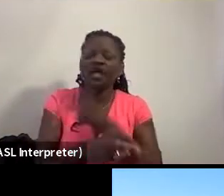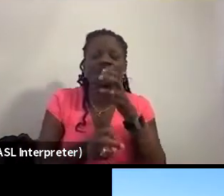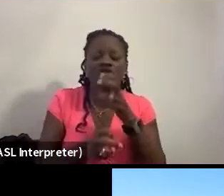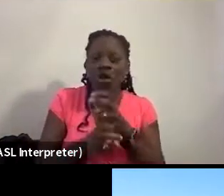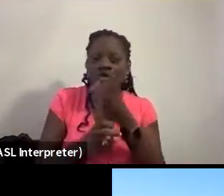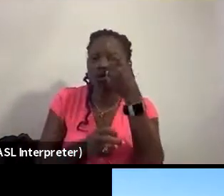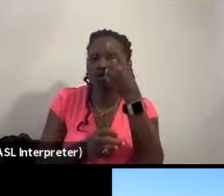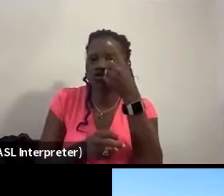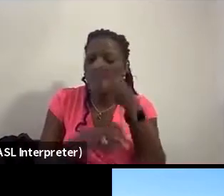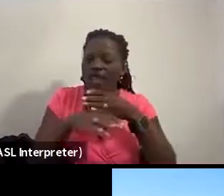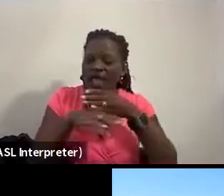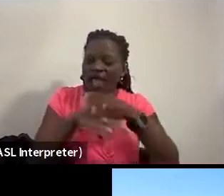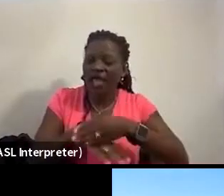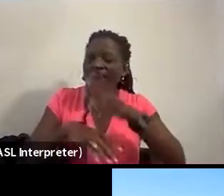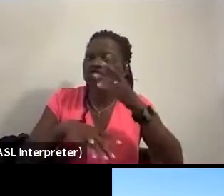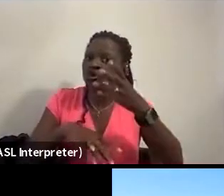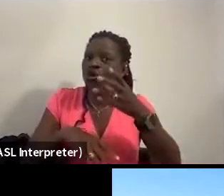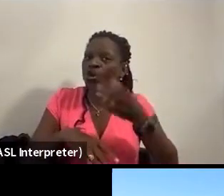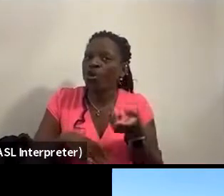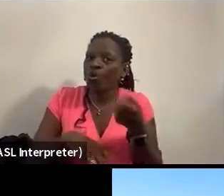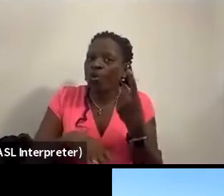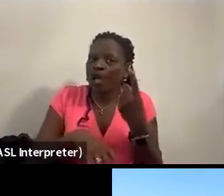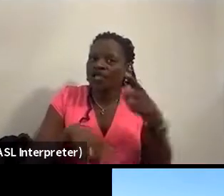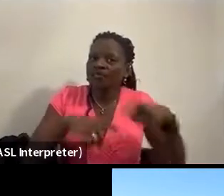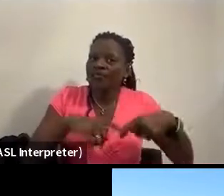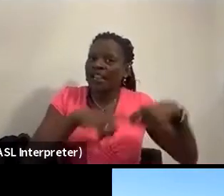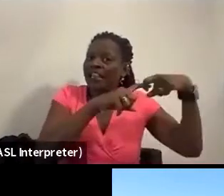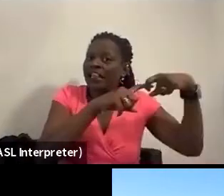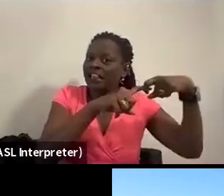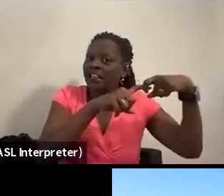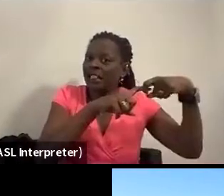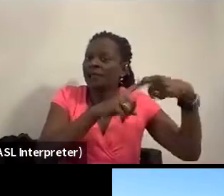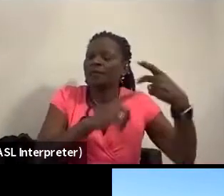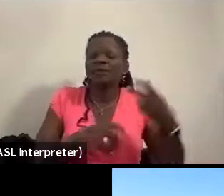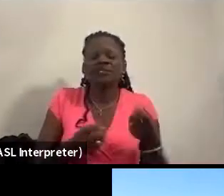to remember that, because I think a lot of the headlines are focused on those poor